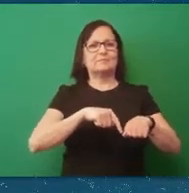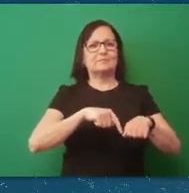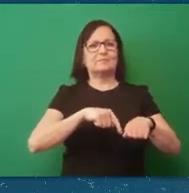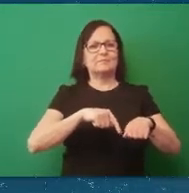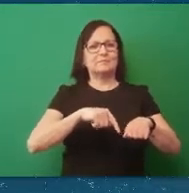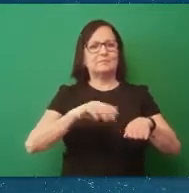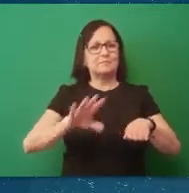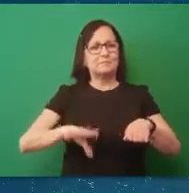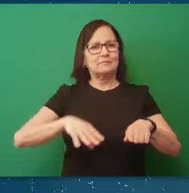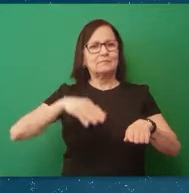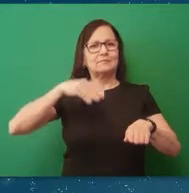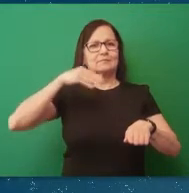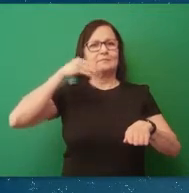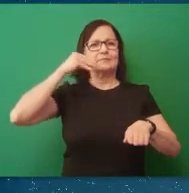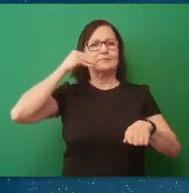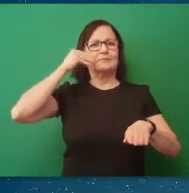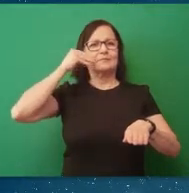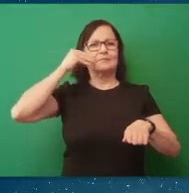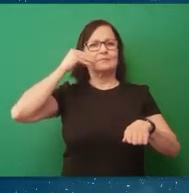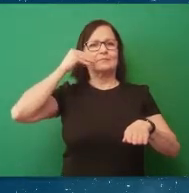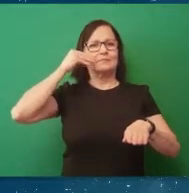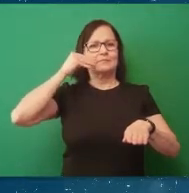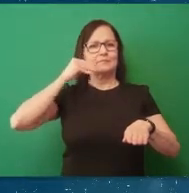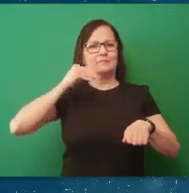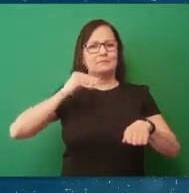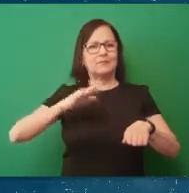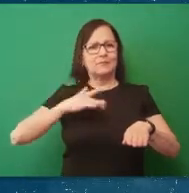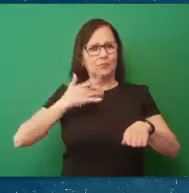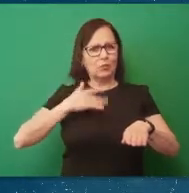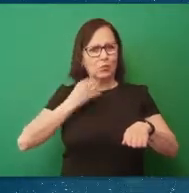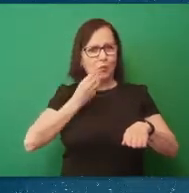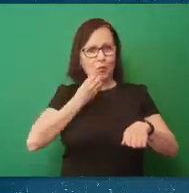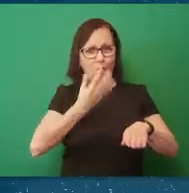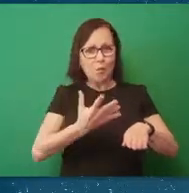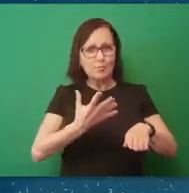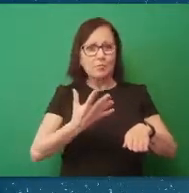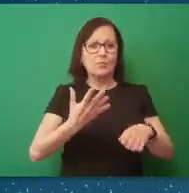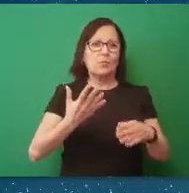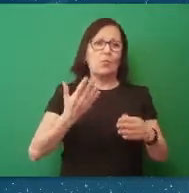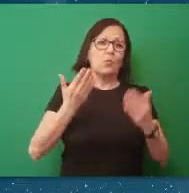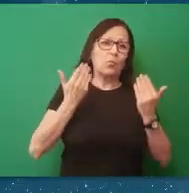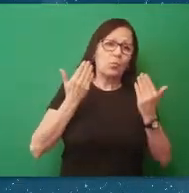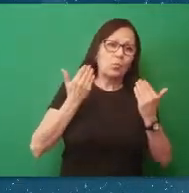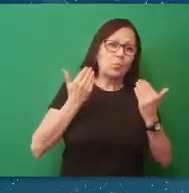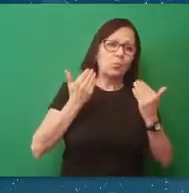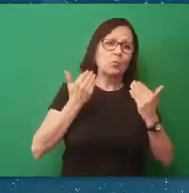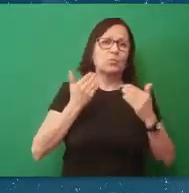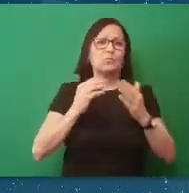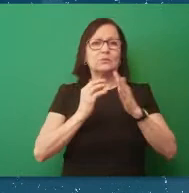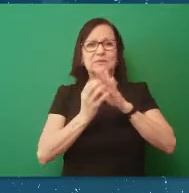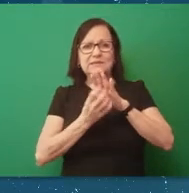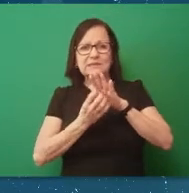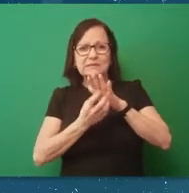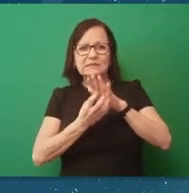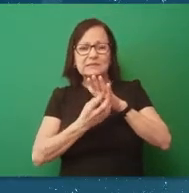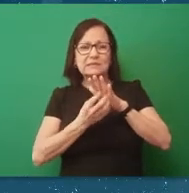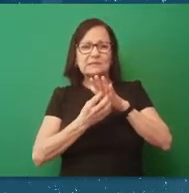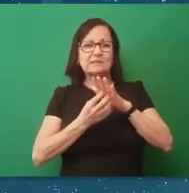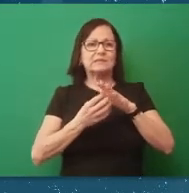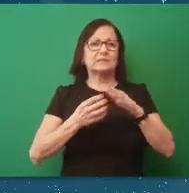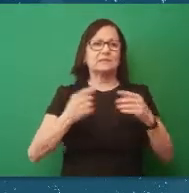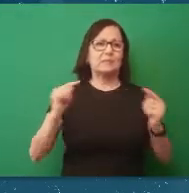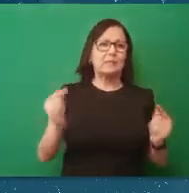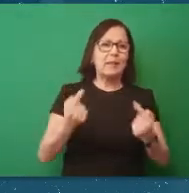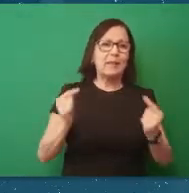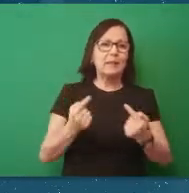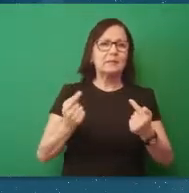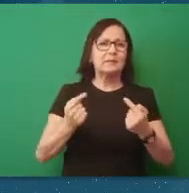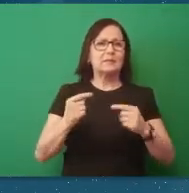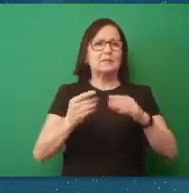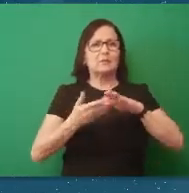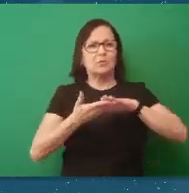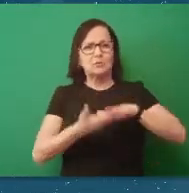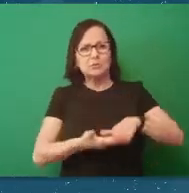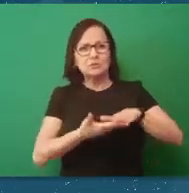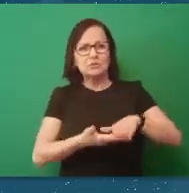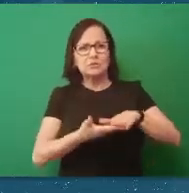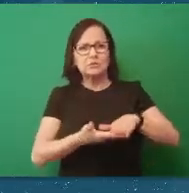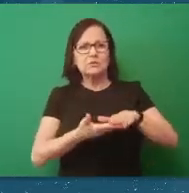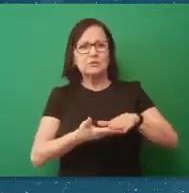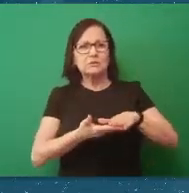Warmth, coolness, pain, pressure.